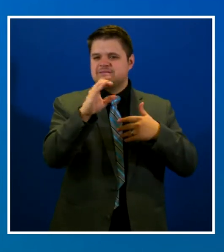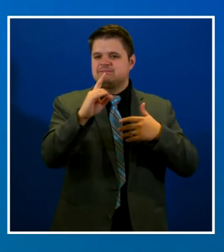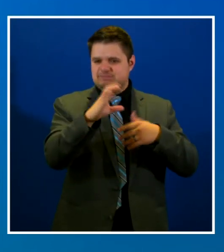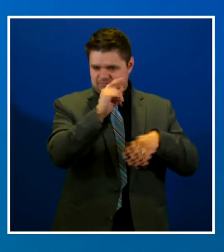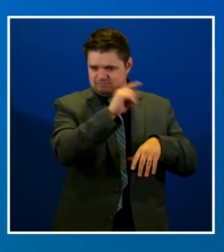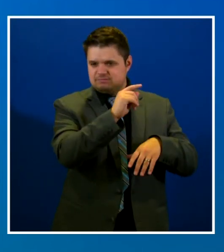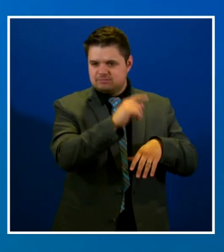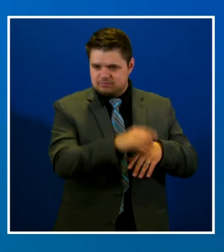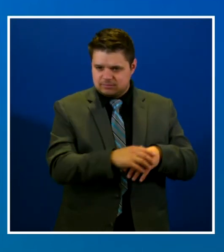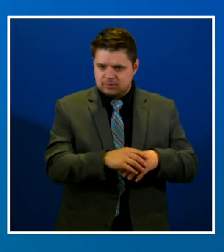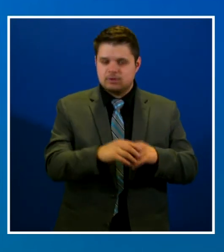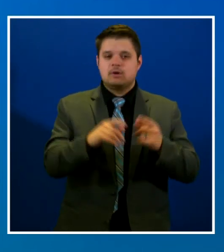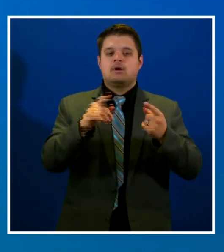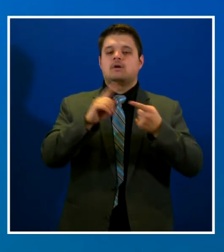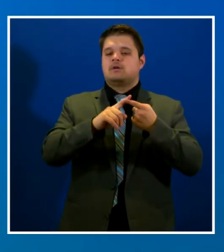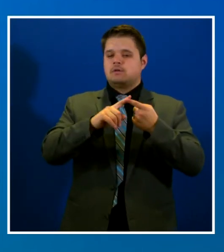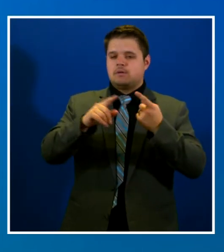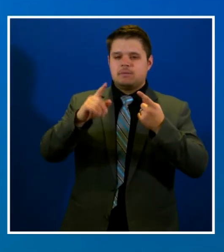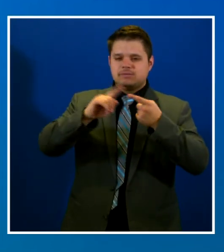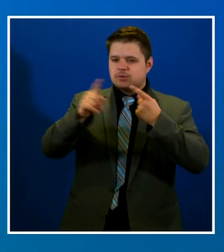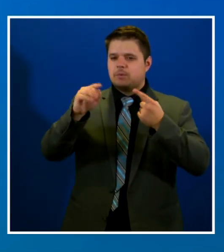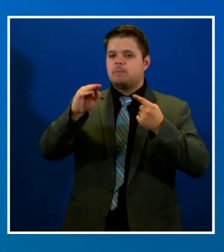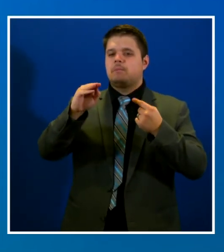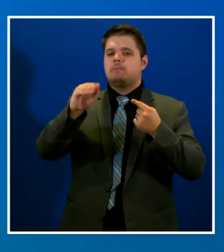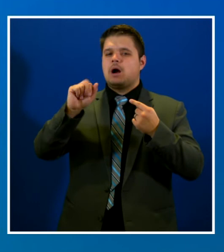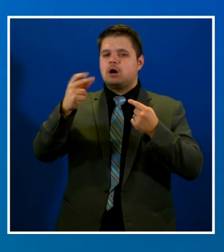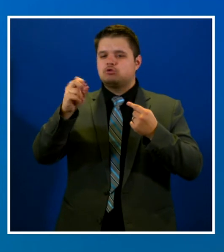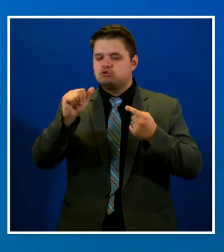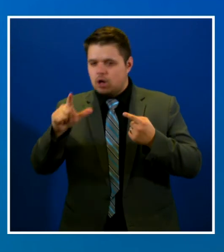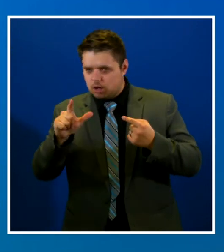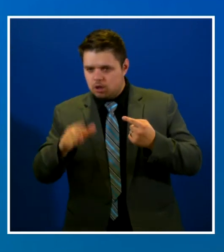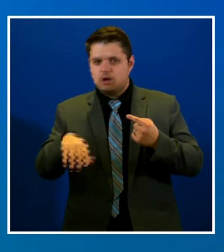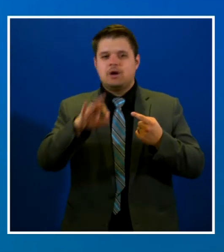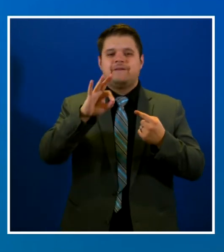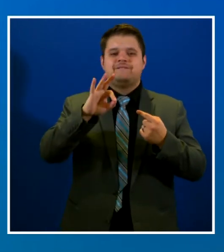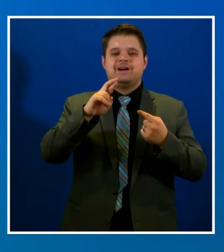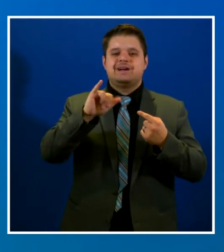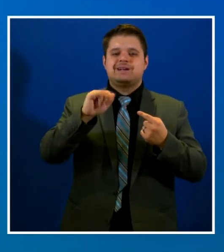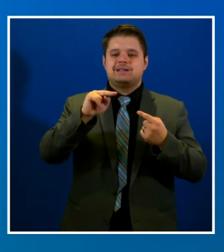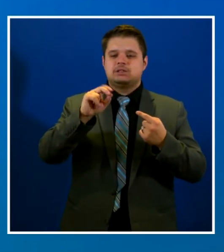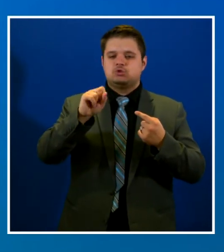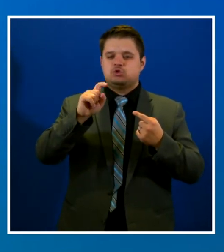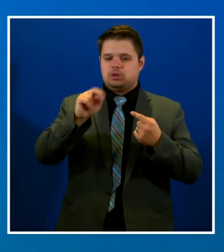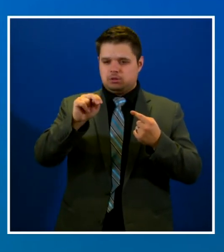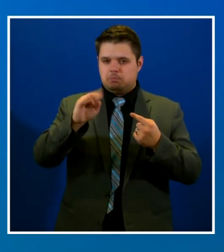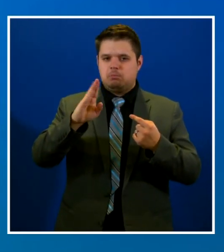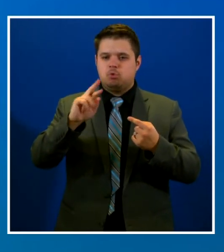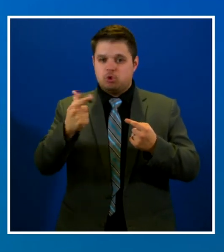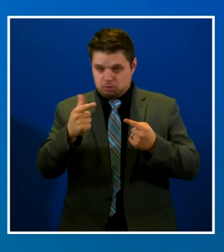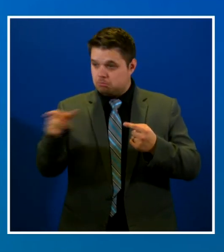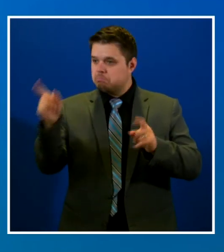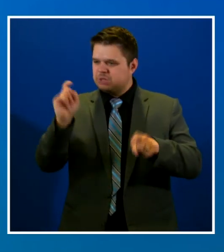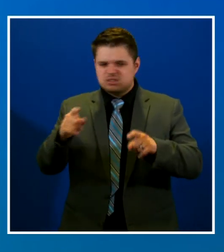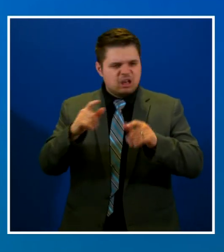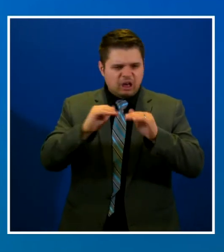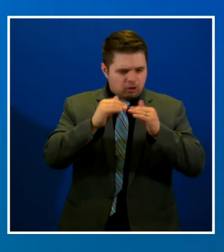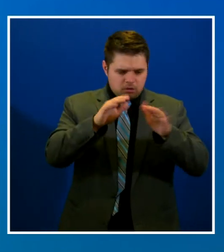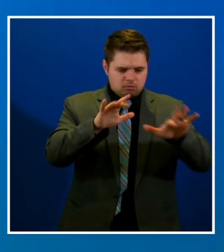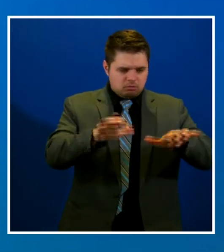are now open by reservation and guests can choose from the fitness areas, the group exercise classes, pickleball